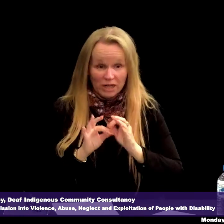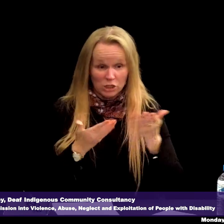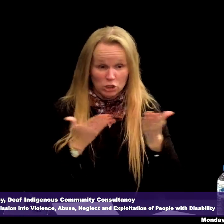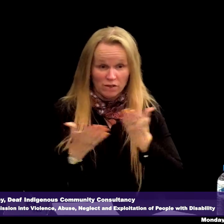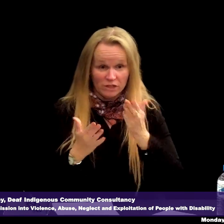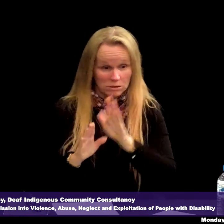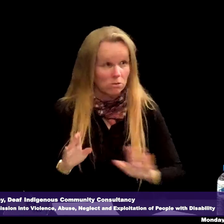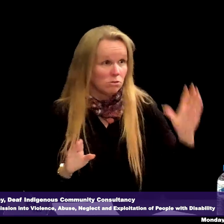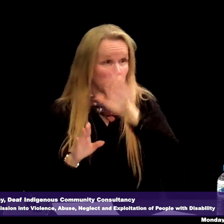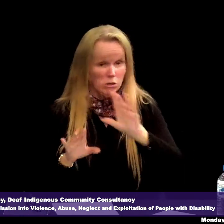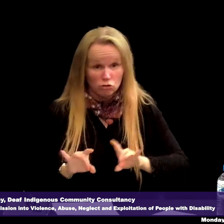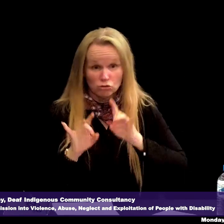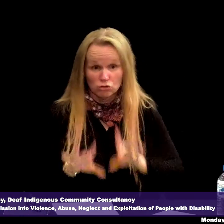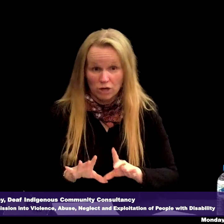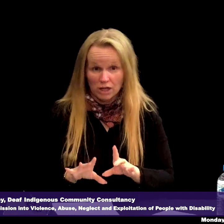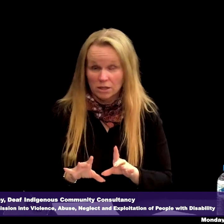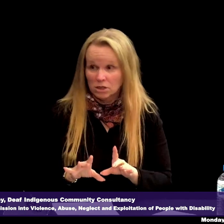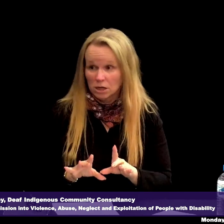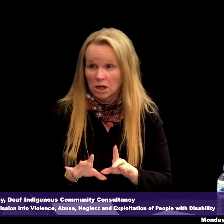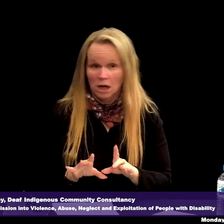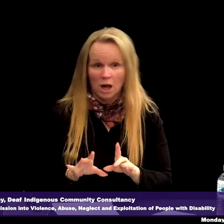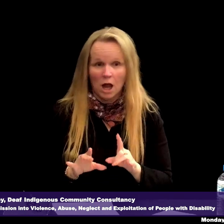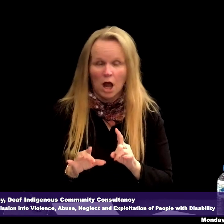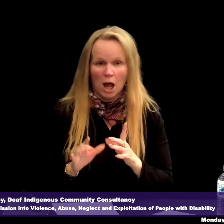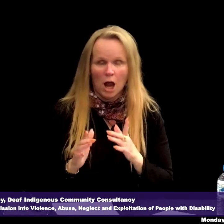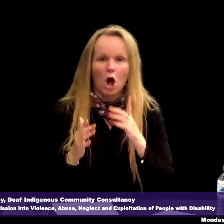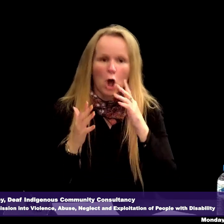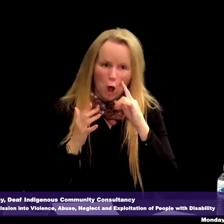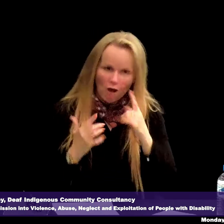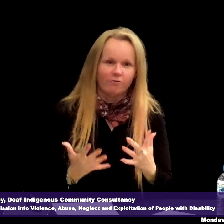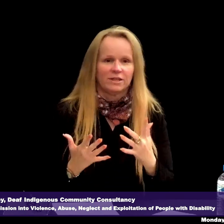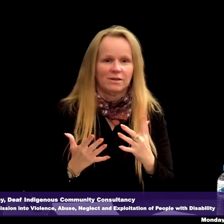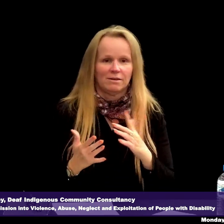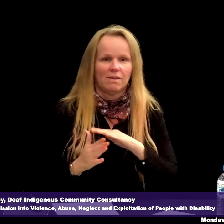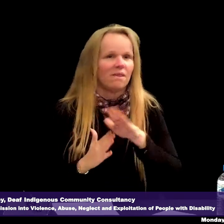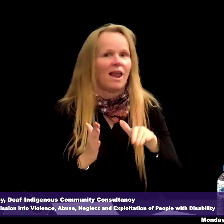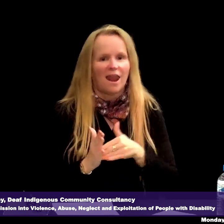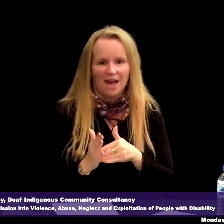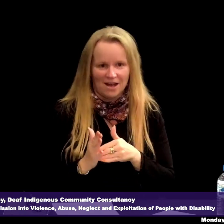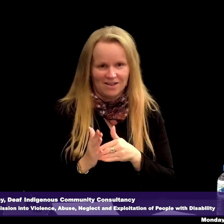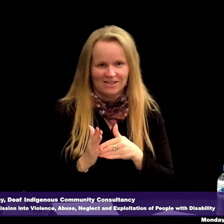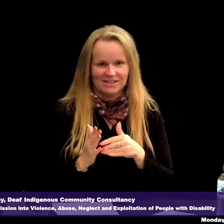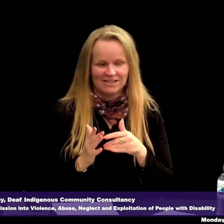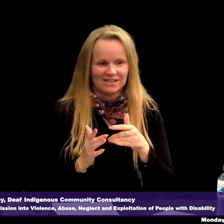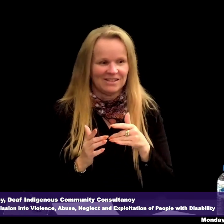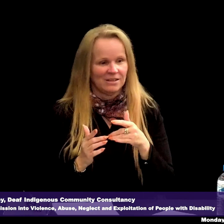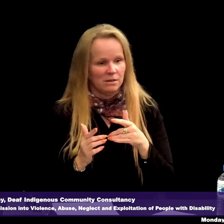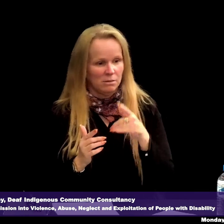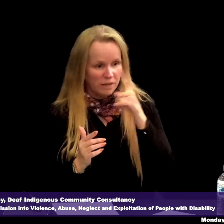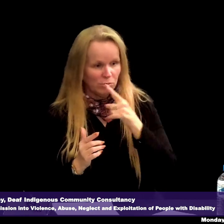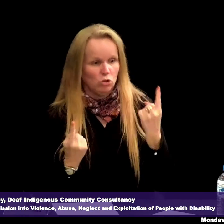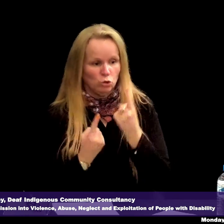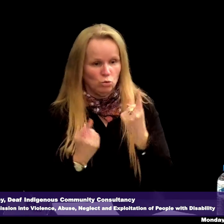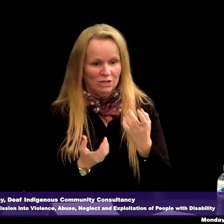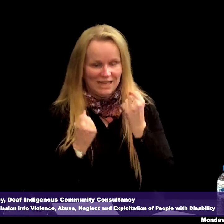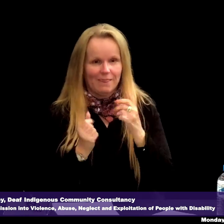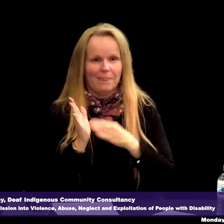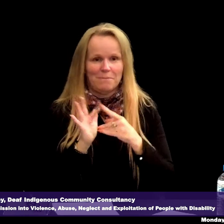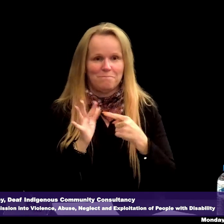Aboriginal interpreting services around the country often will say they are the last